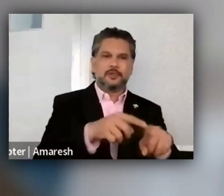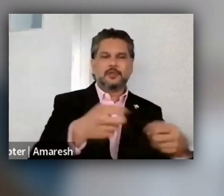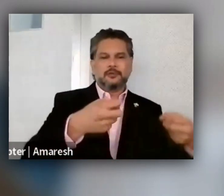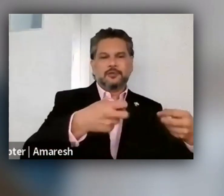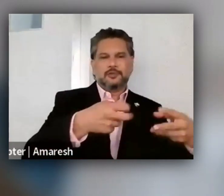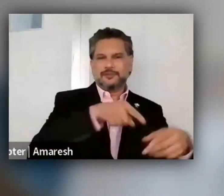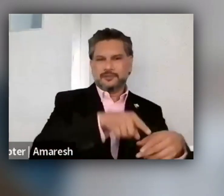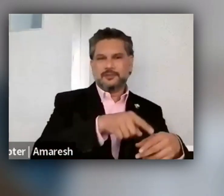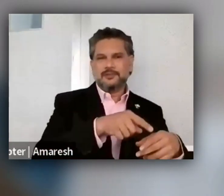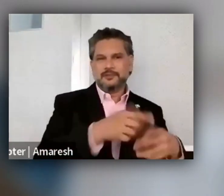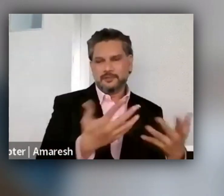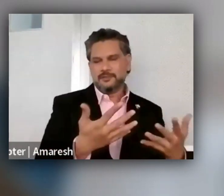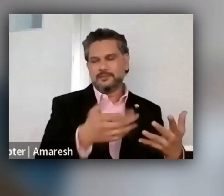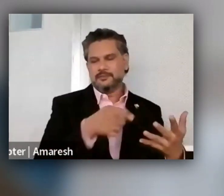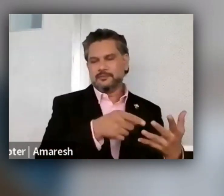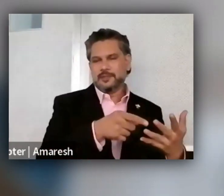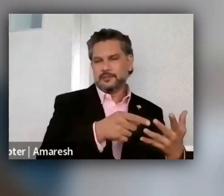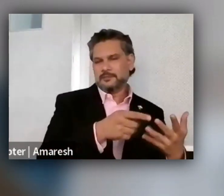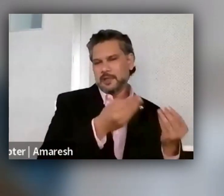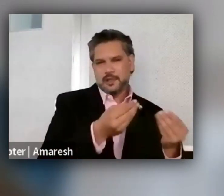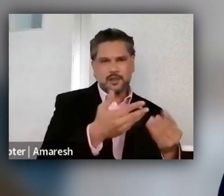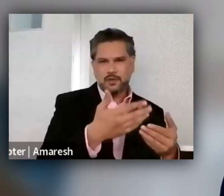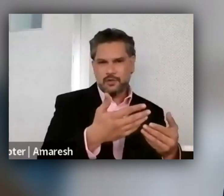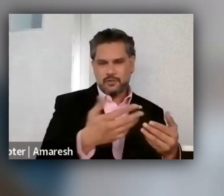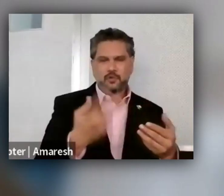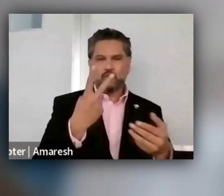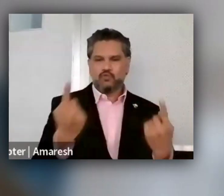machine. And I have to say that English is acceptable.